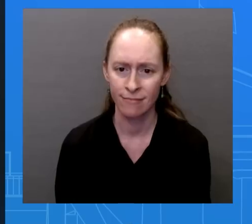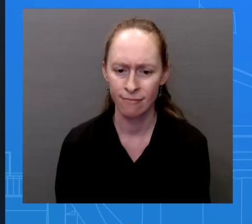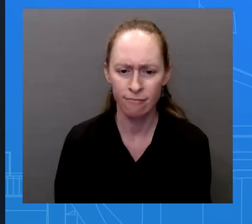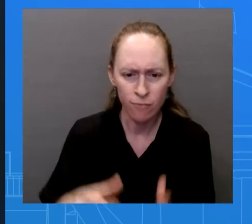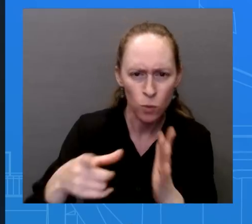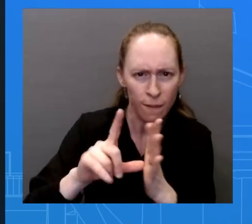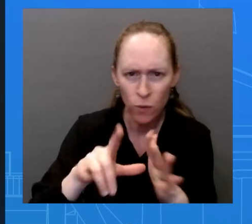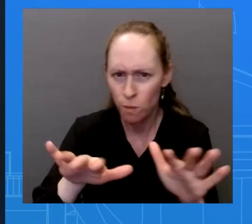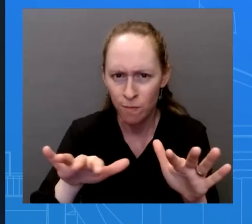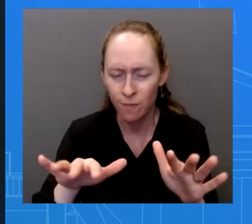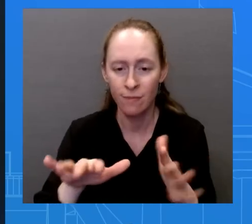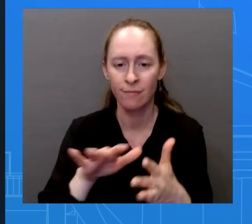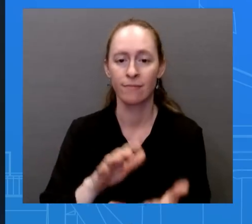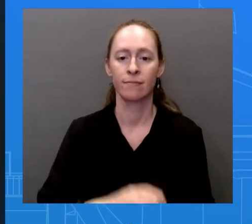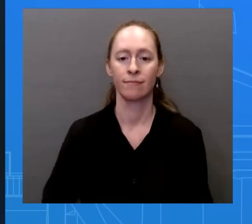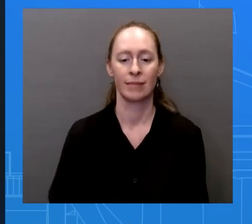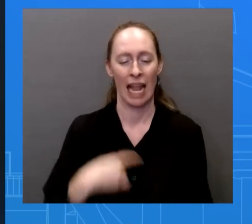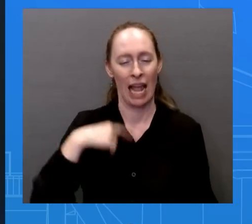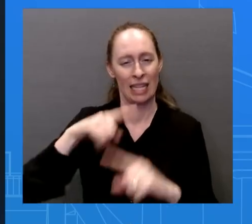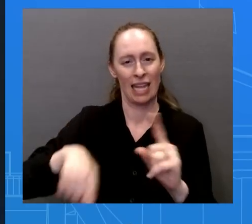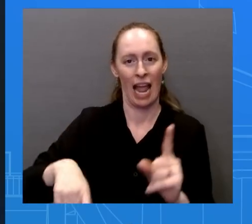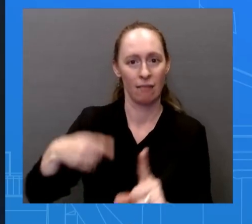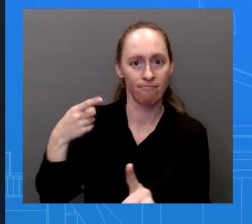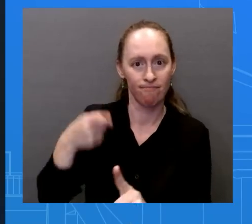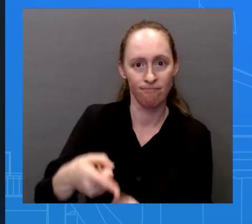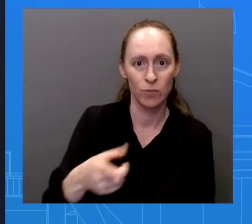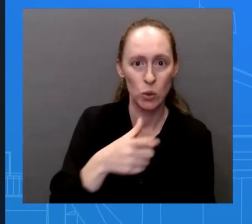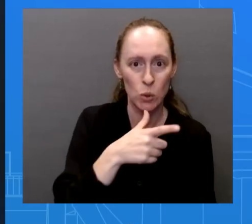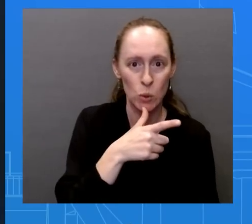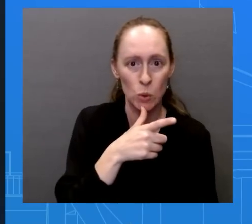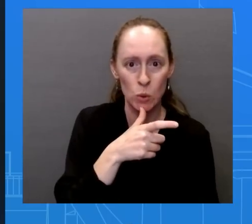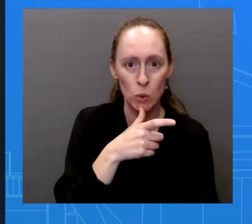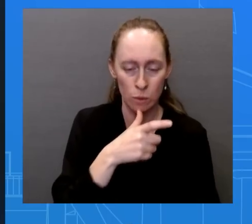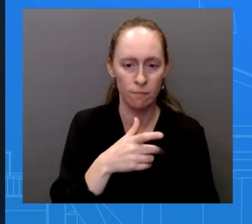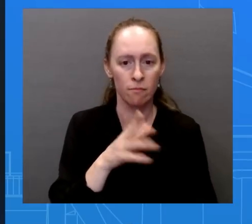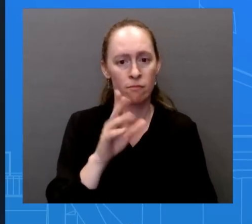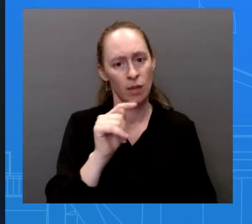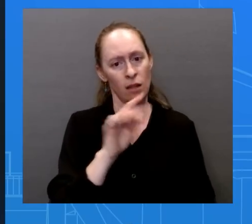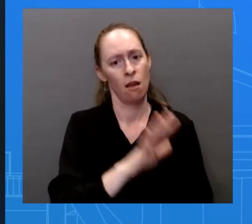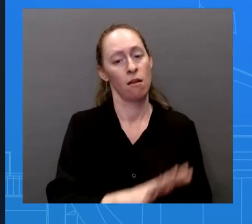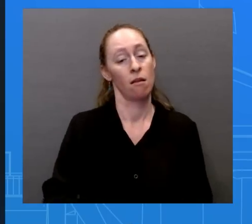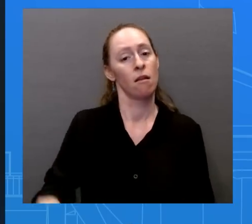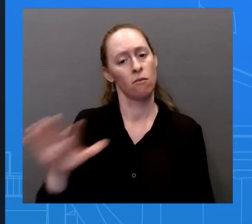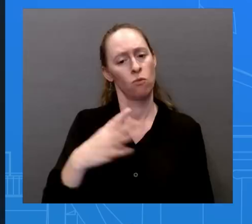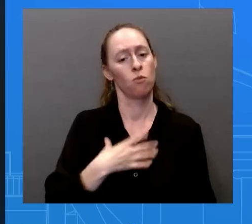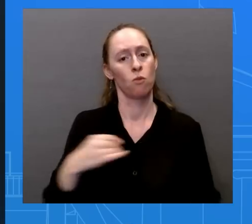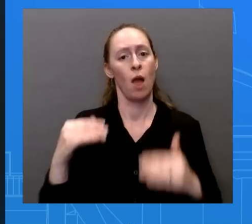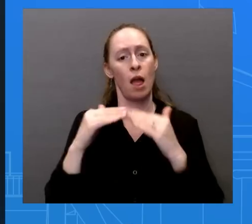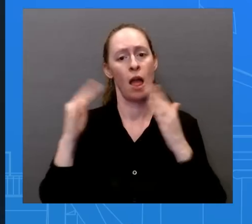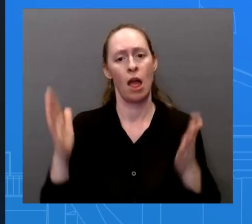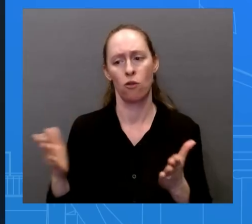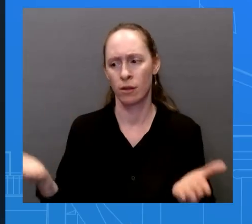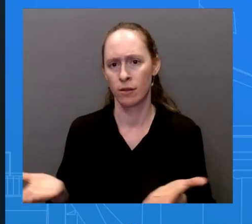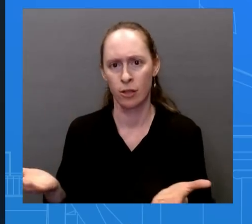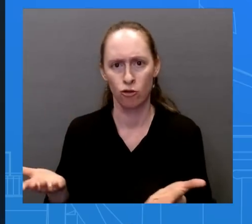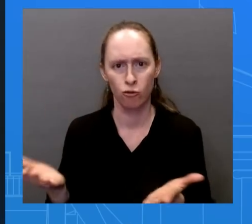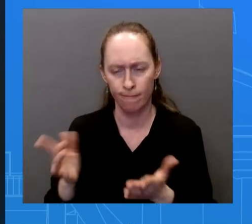an effort across the White House that we're going to -- we're going to push forward with. Clearly, the National Security Council